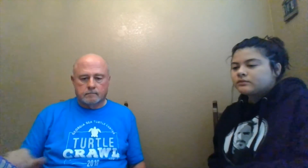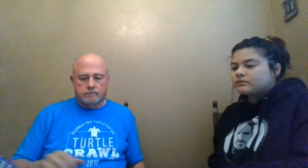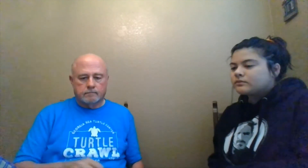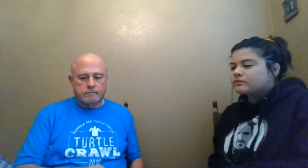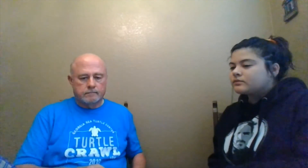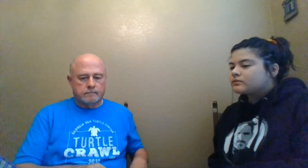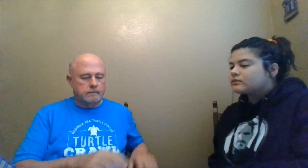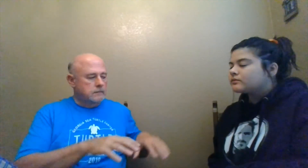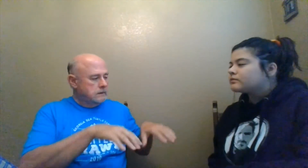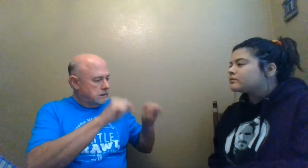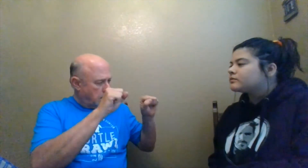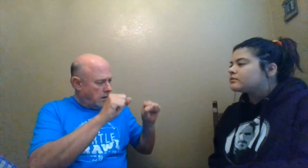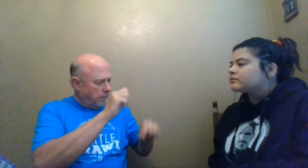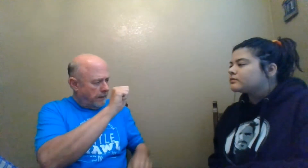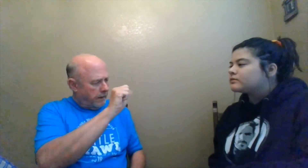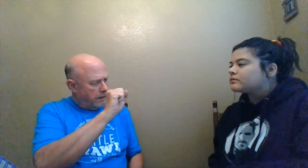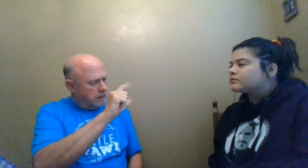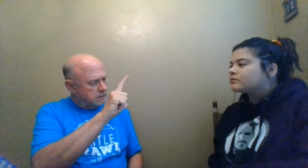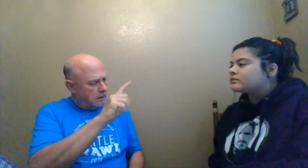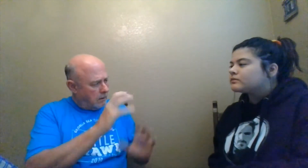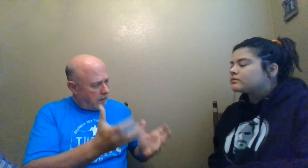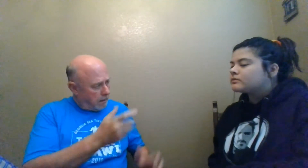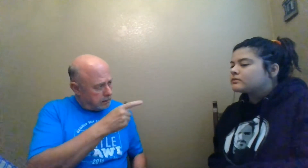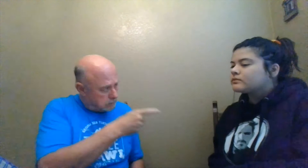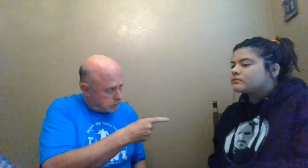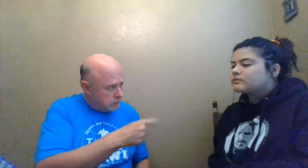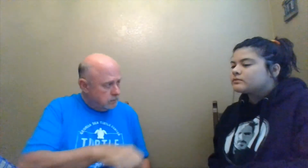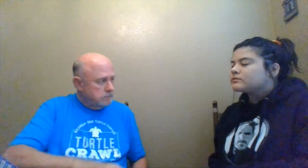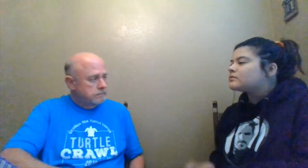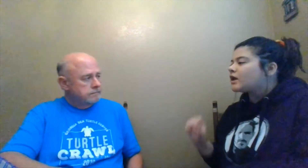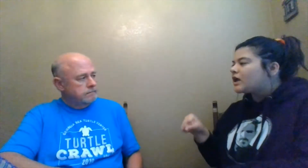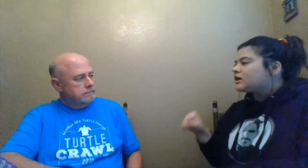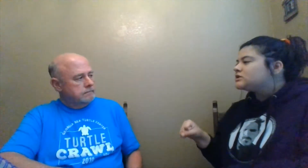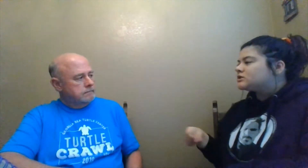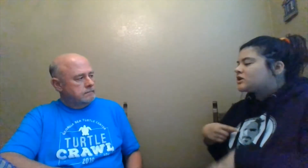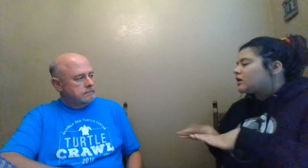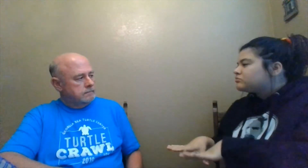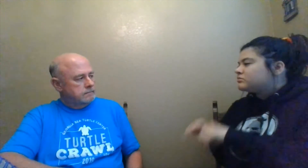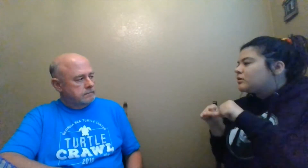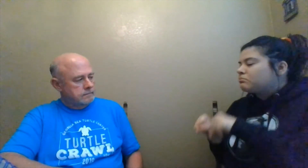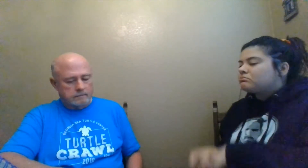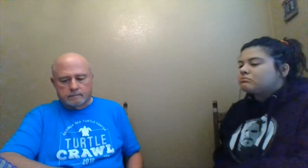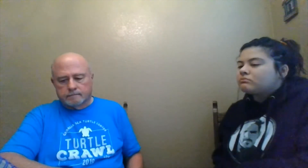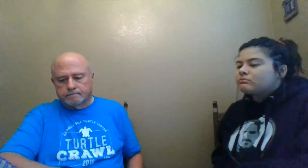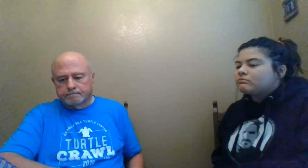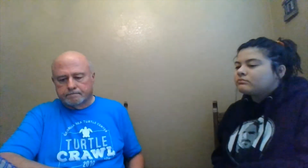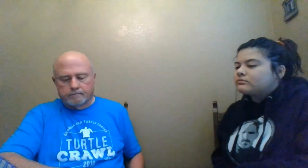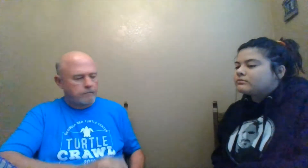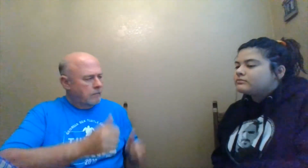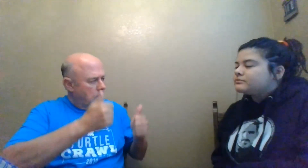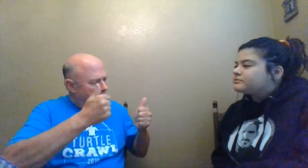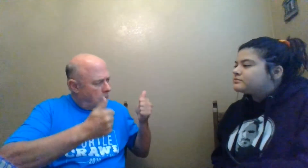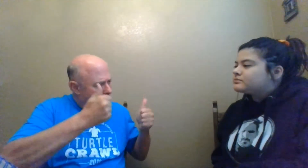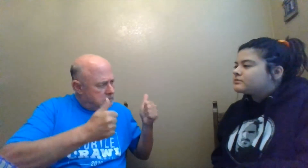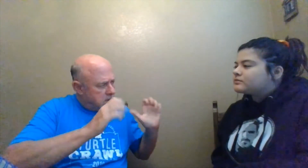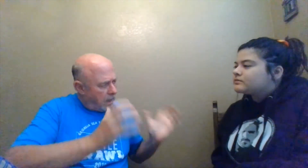Are you taking up an ASLclass. Yes, I am taking it up which class?